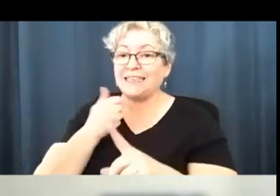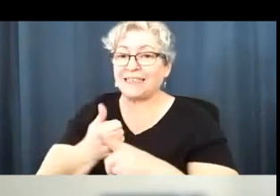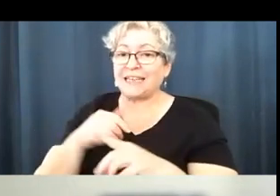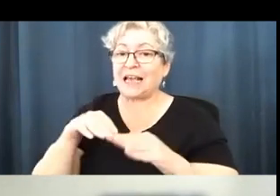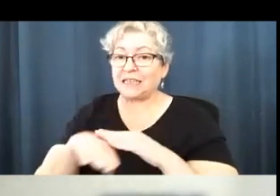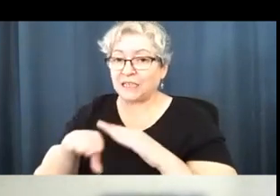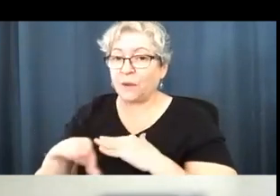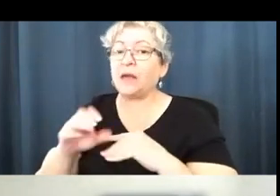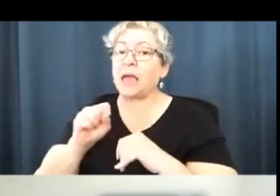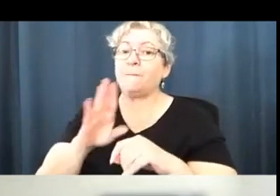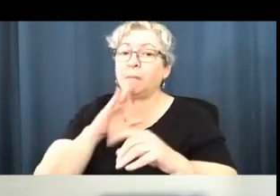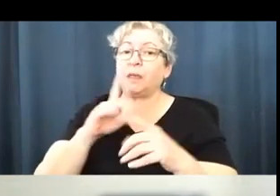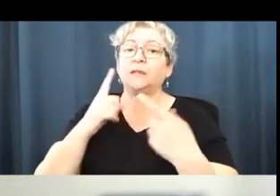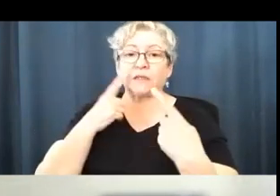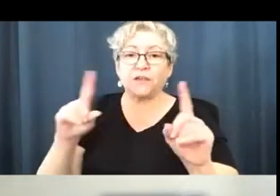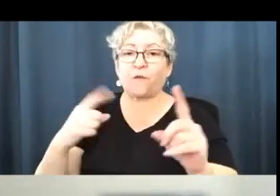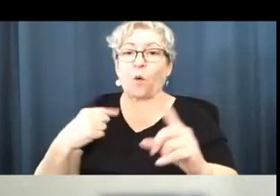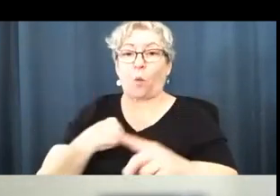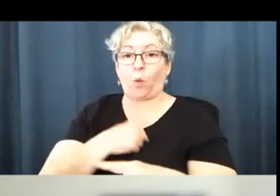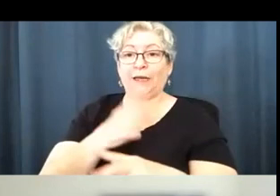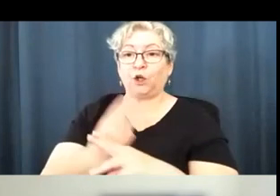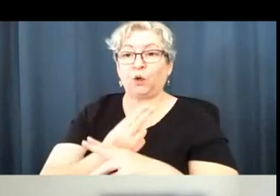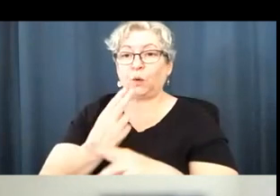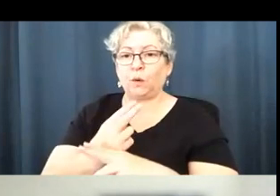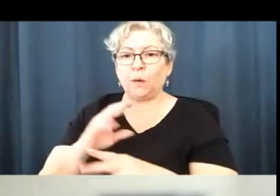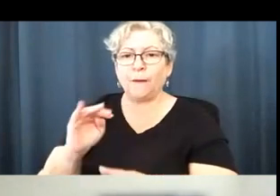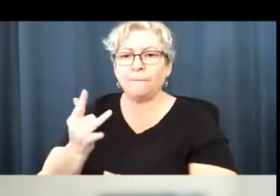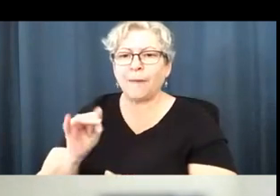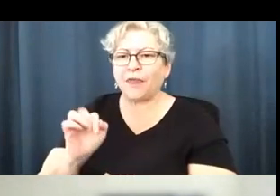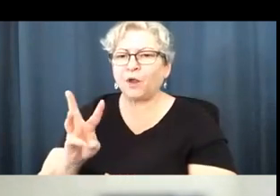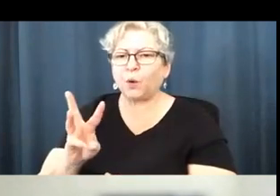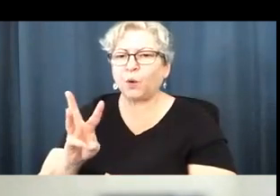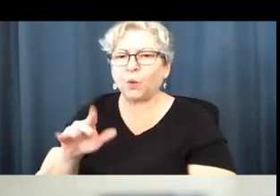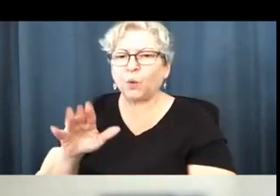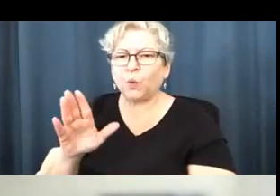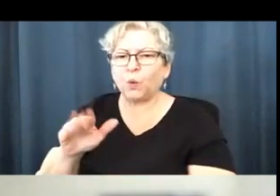So we have used, Matthew, if you've got it what is our system that we use